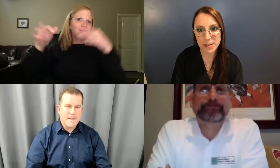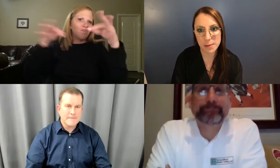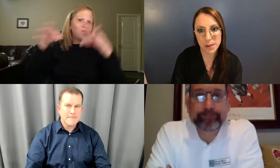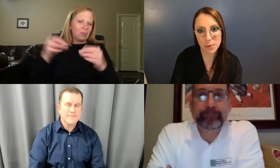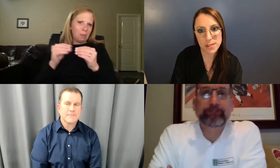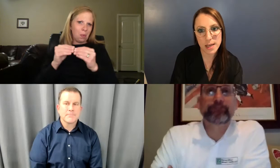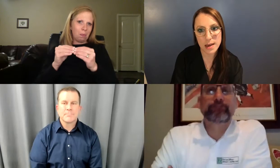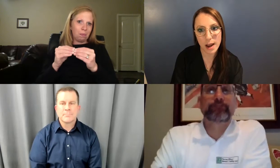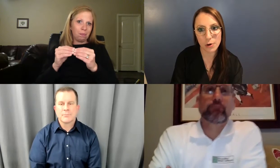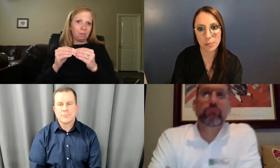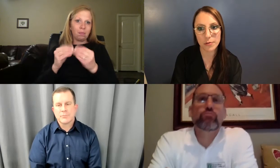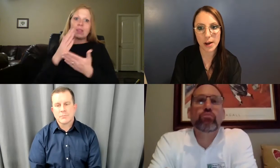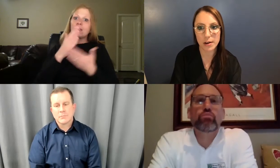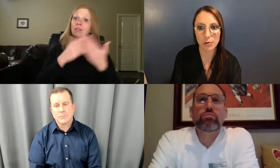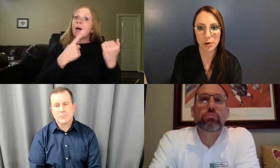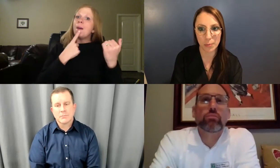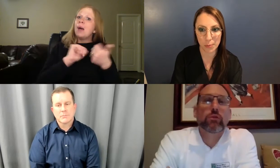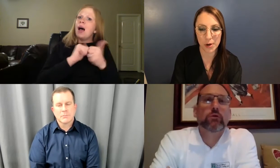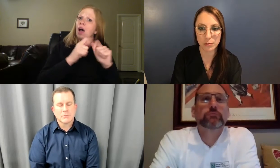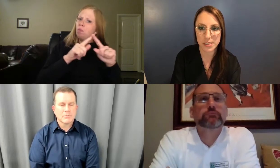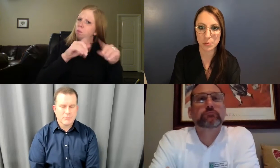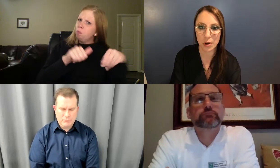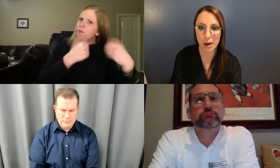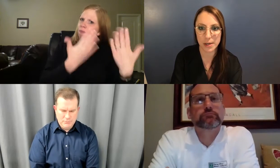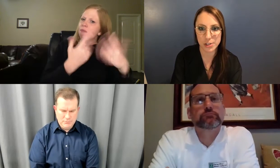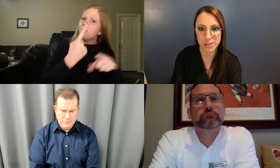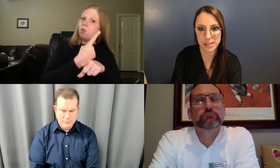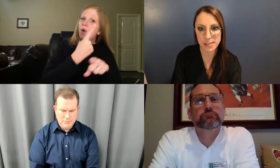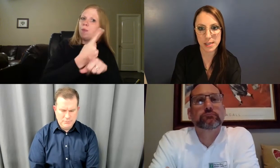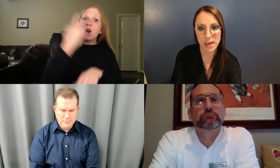But some people said how to provide appropriate and reasonable accommodations,